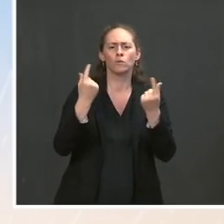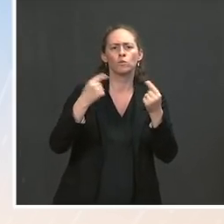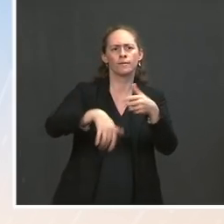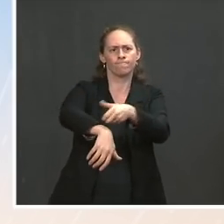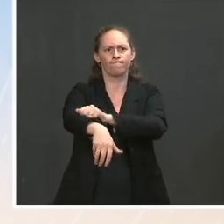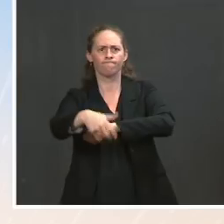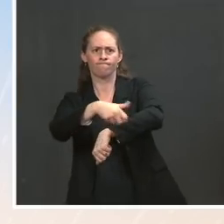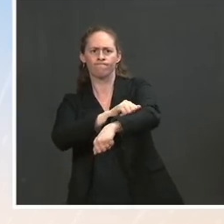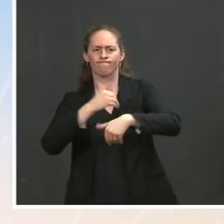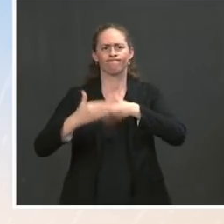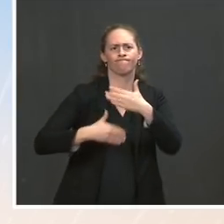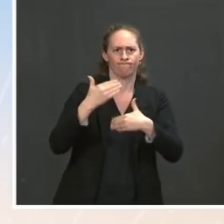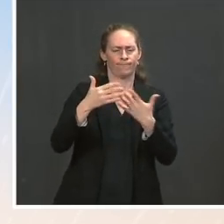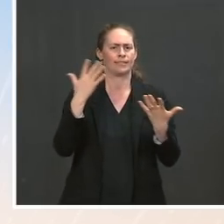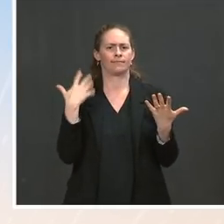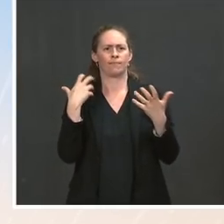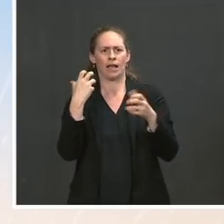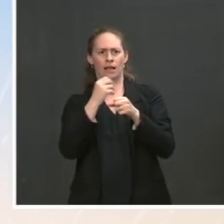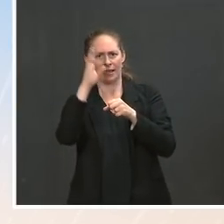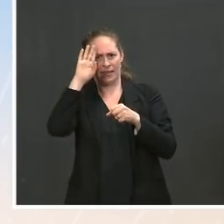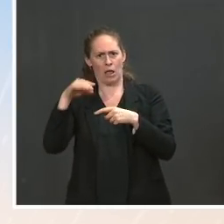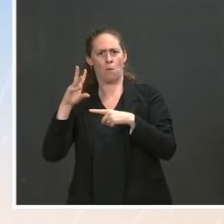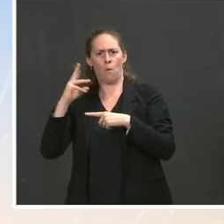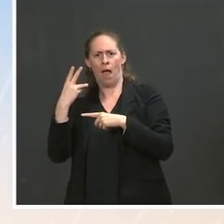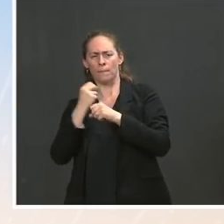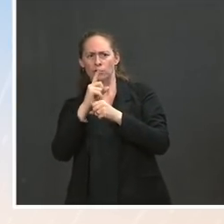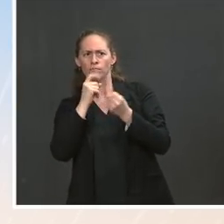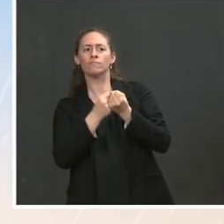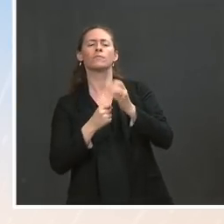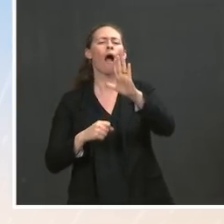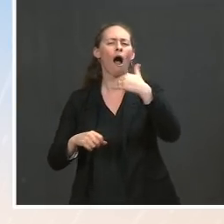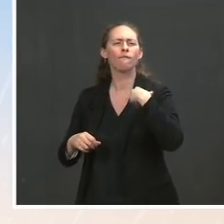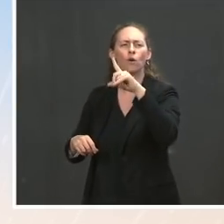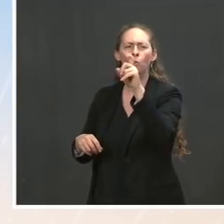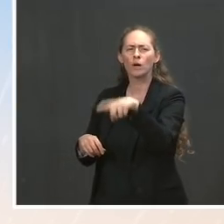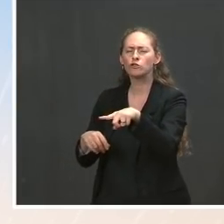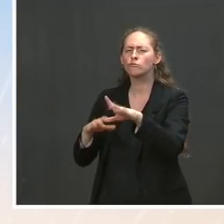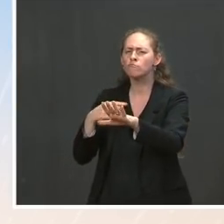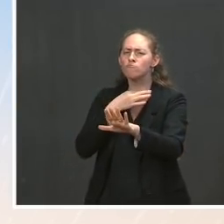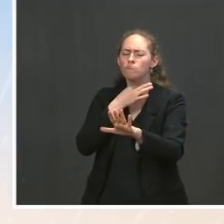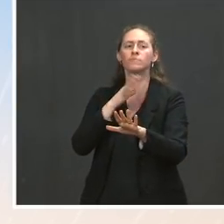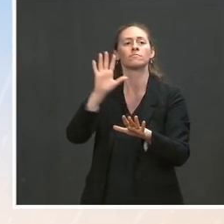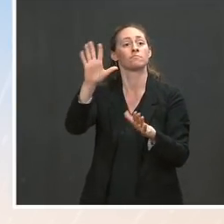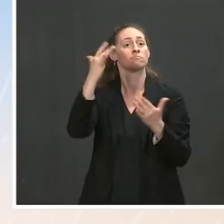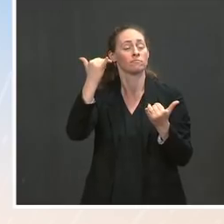The Press: And then two more questions. Japan's prime minister has said he expects to invite